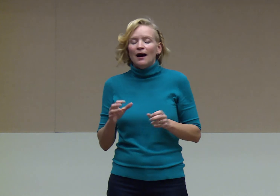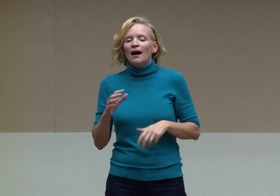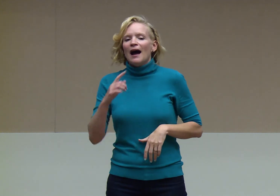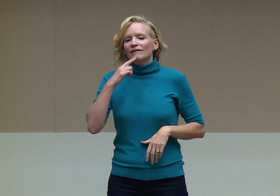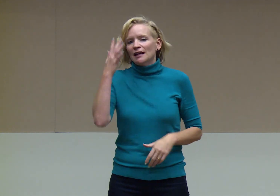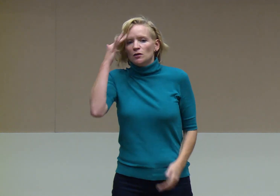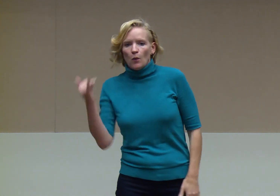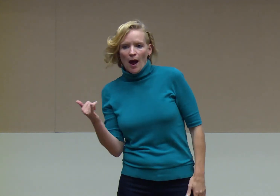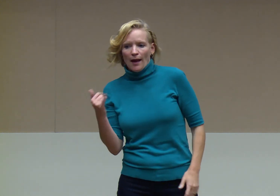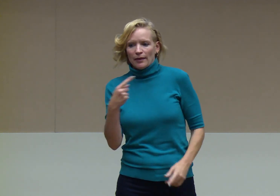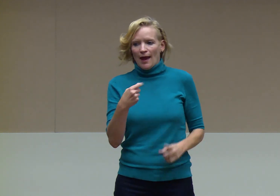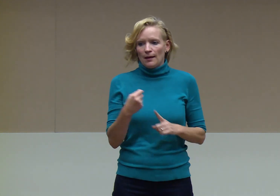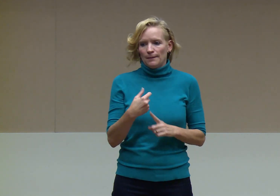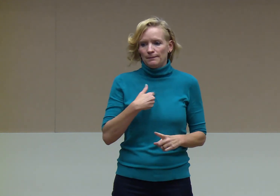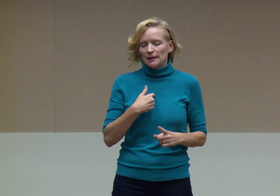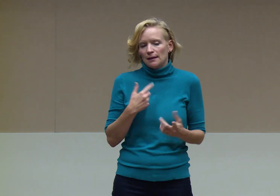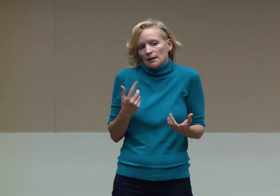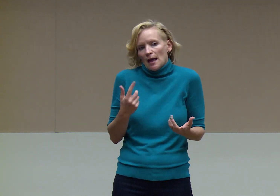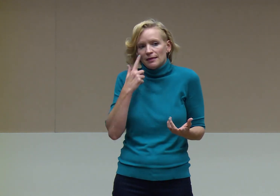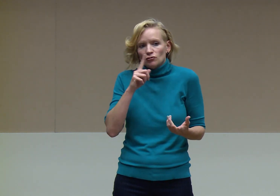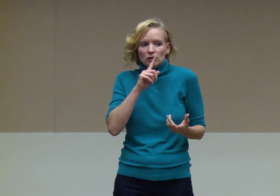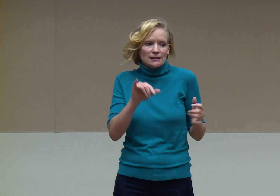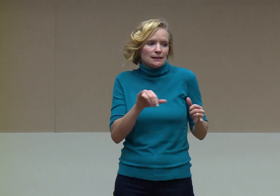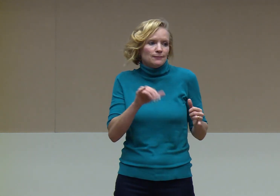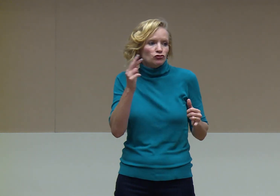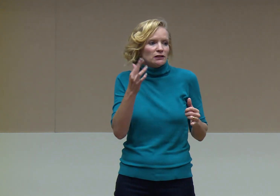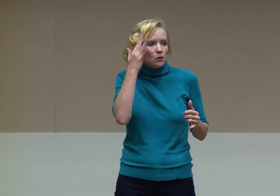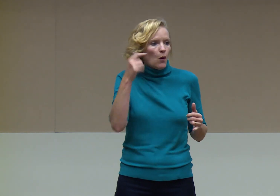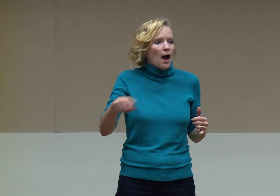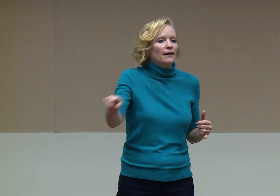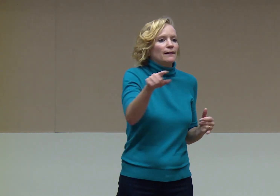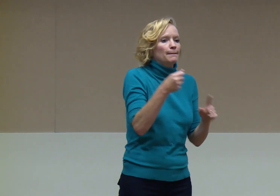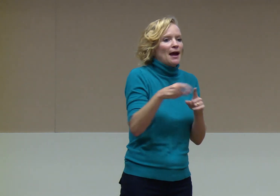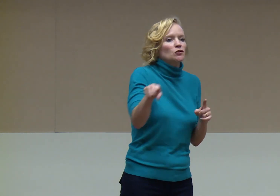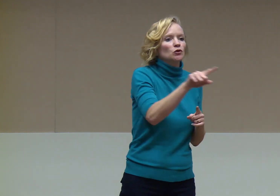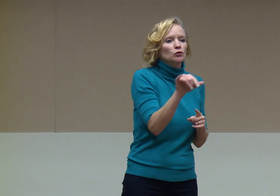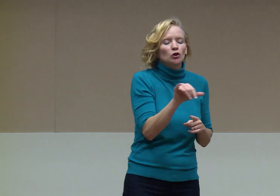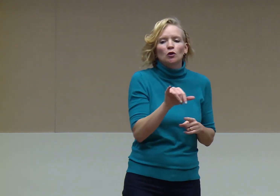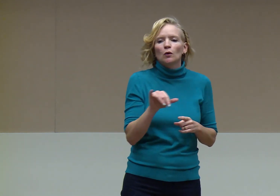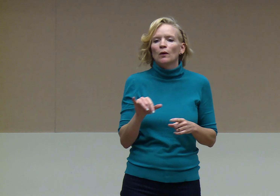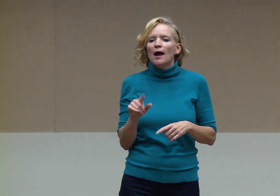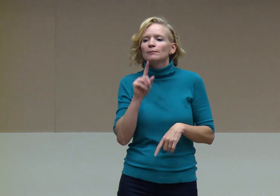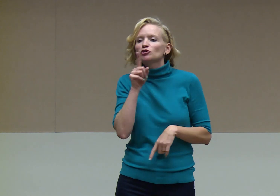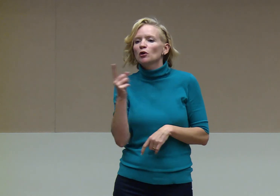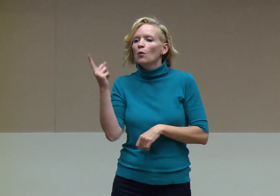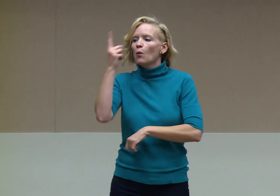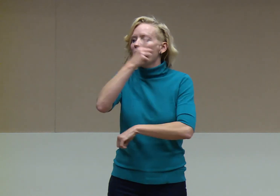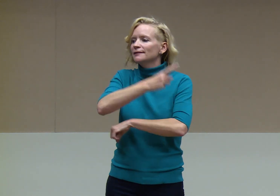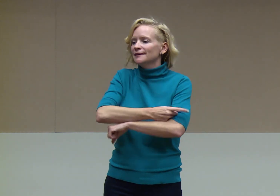I just fell in love with this topic. I'm not sure why it impacted me so much,